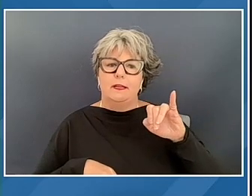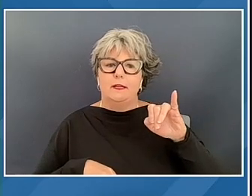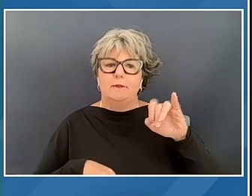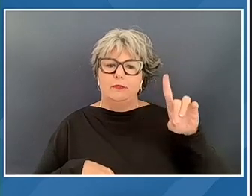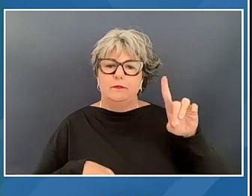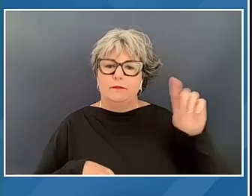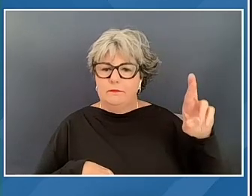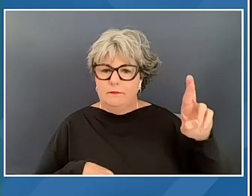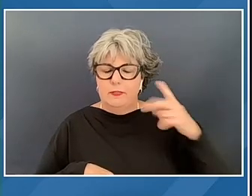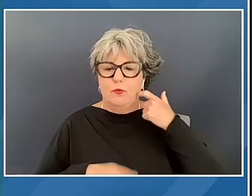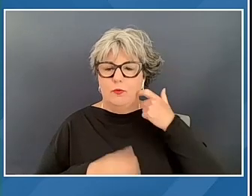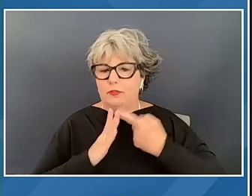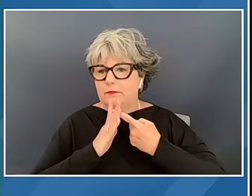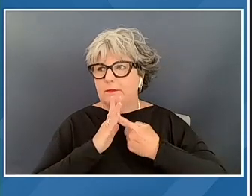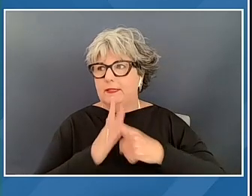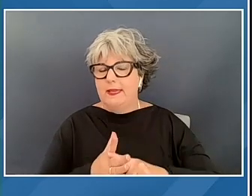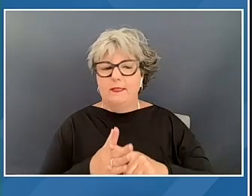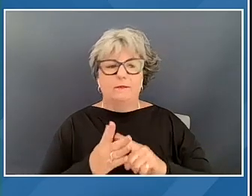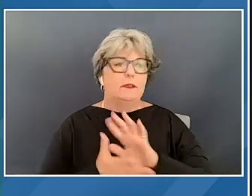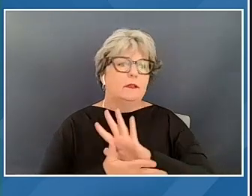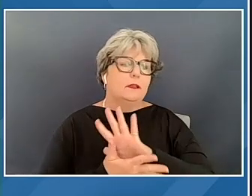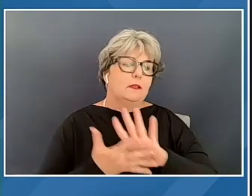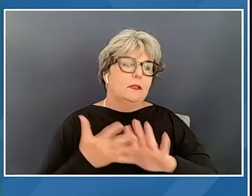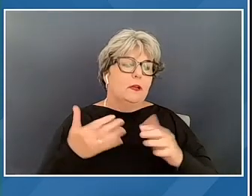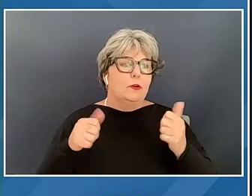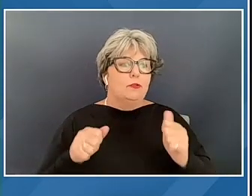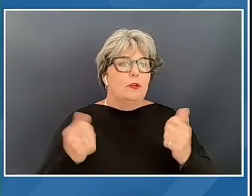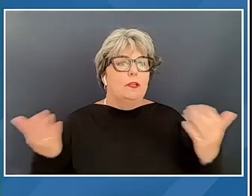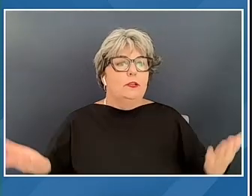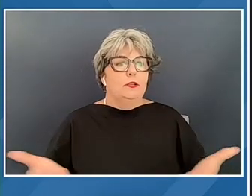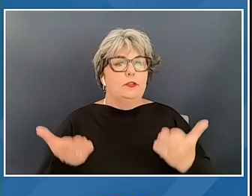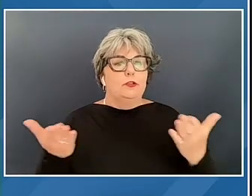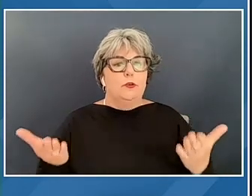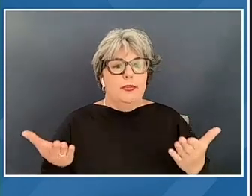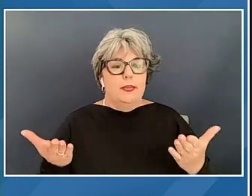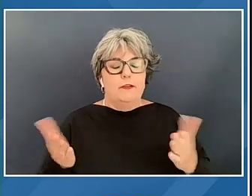implemented. So what we are trying to do is to build upon what we've already